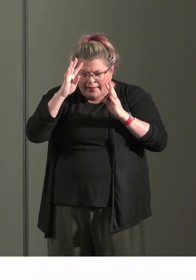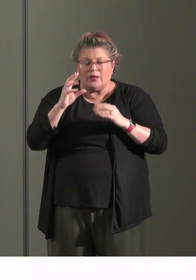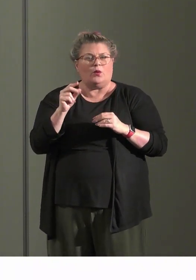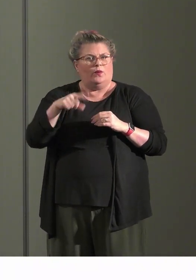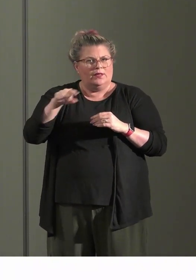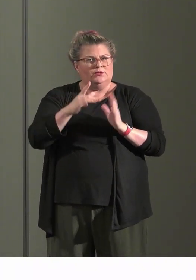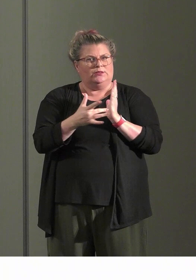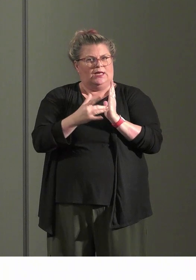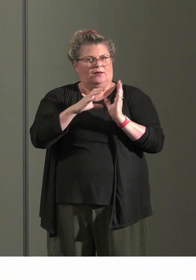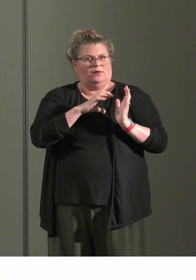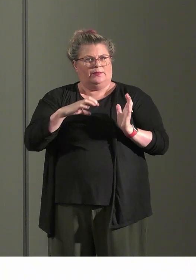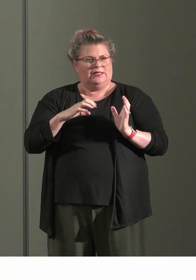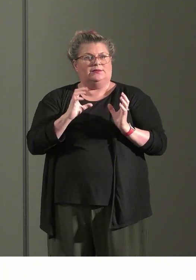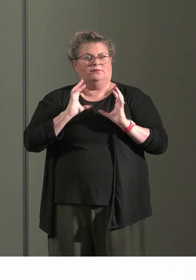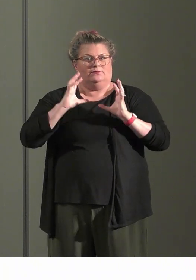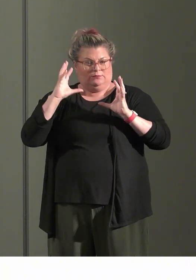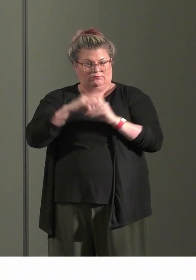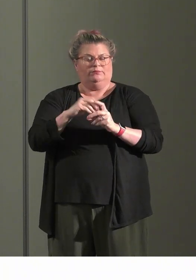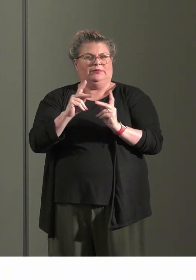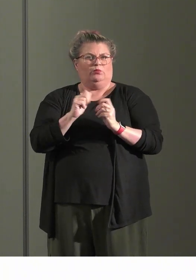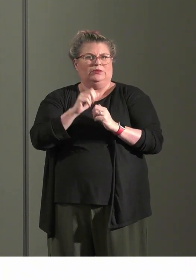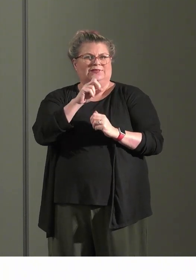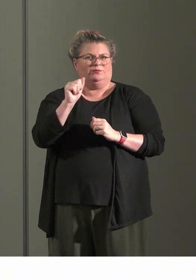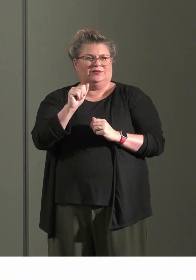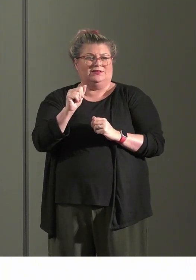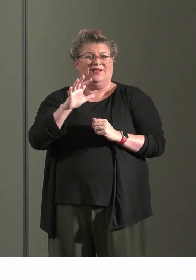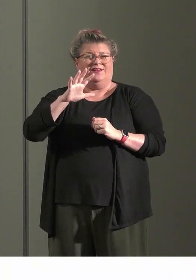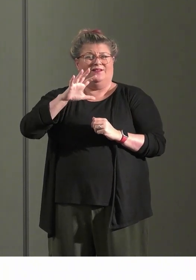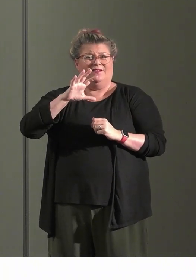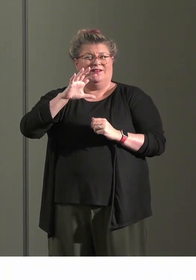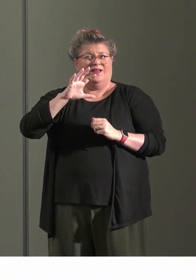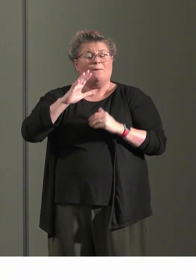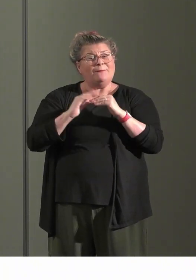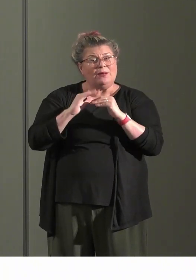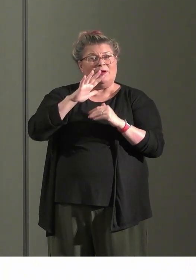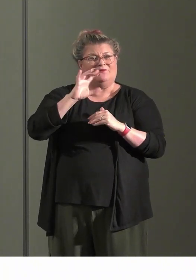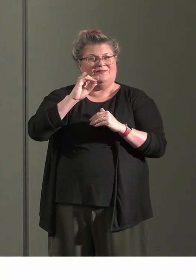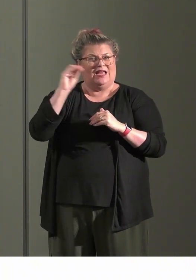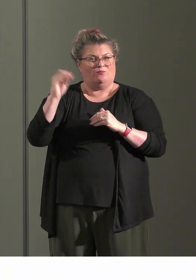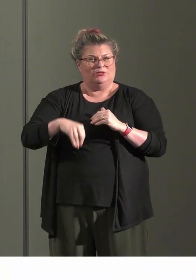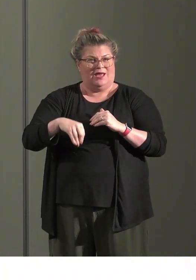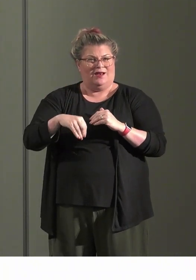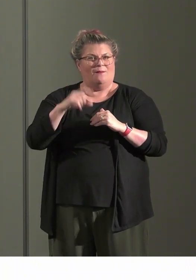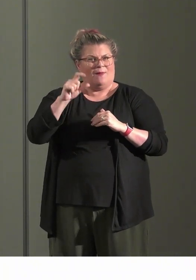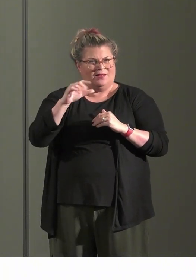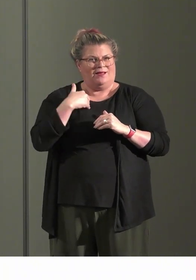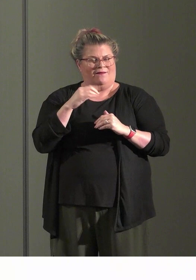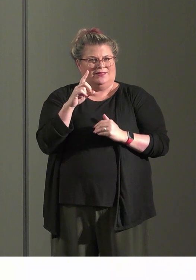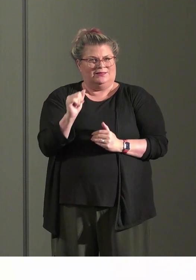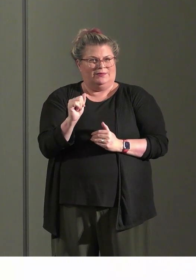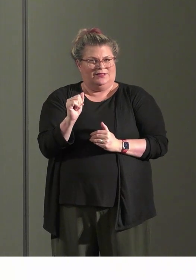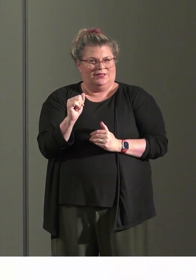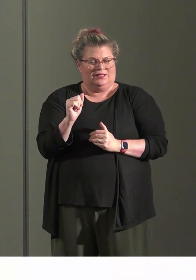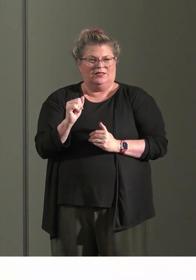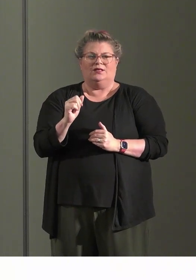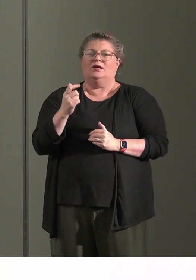People With Disabilities upward of 80%. Higher in many. People With Disabilities with lived